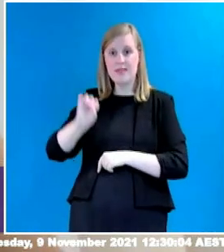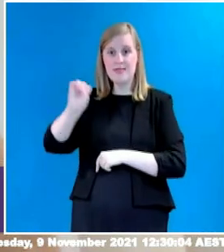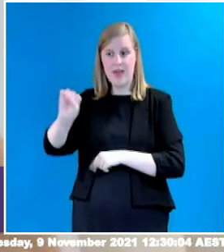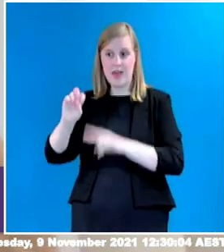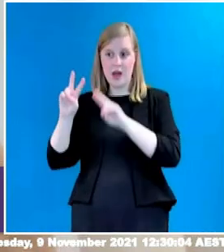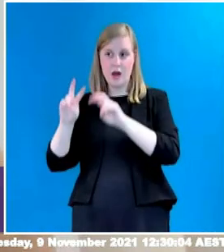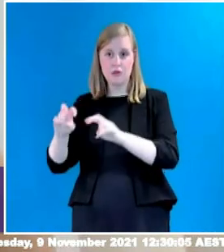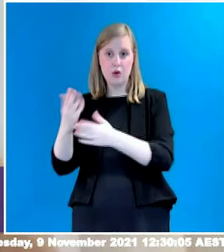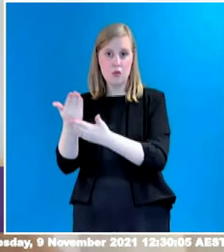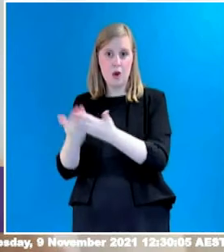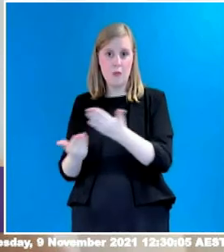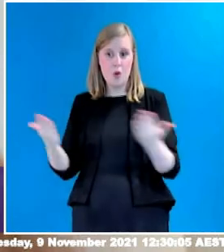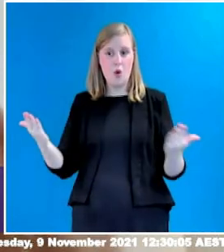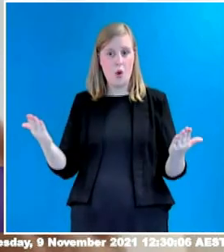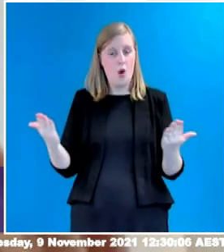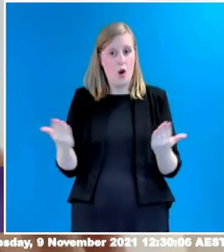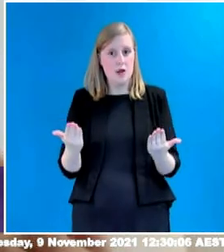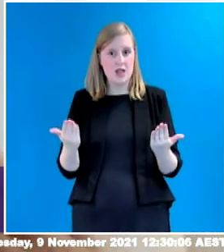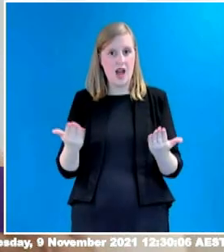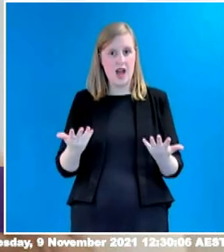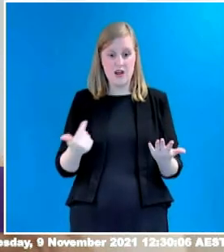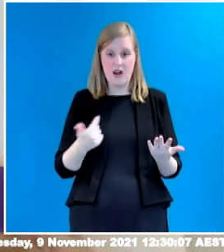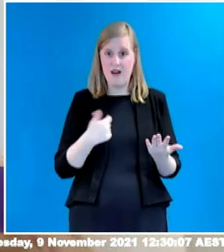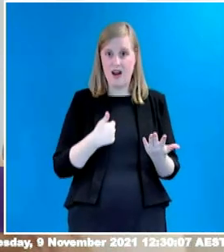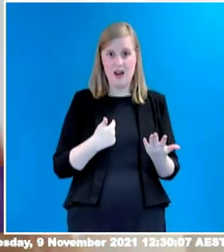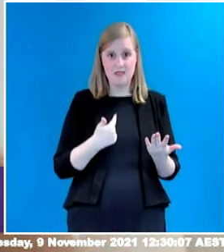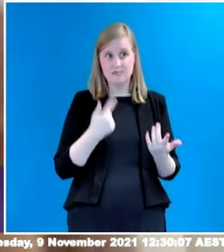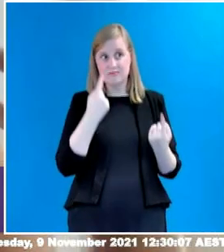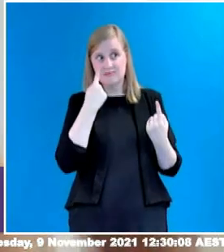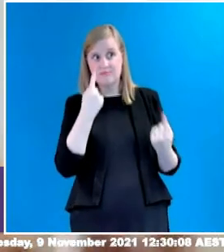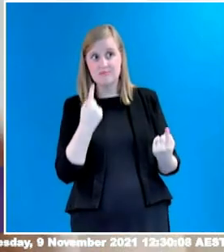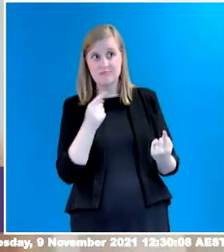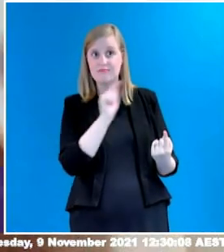A lot of organisations are saying, "It's really important, disability is really